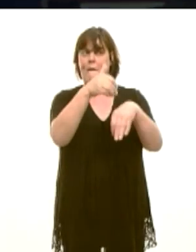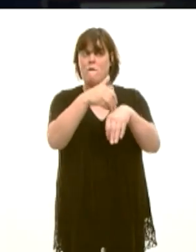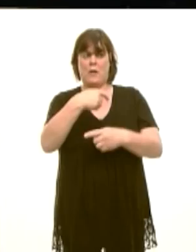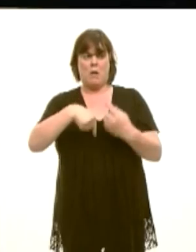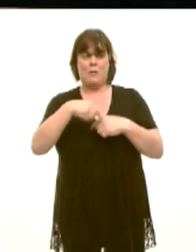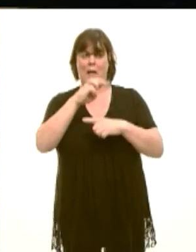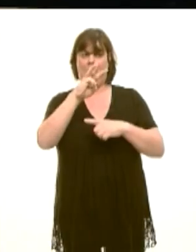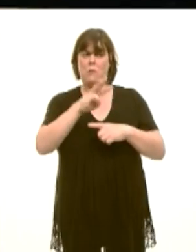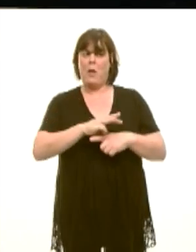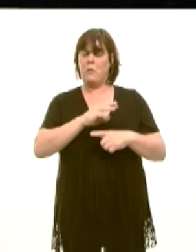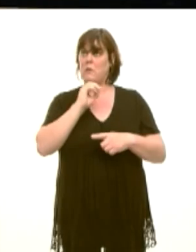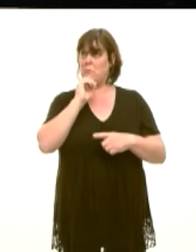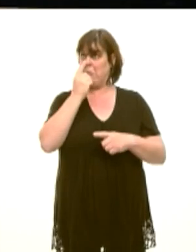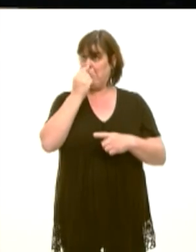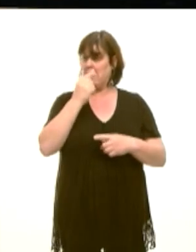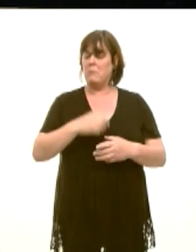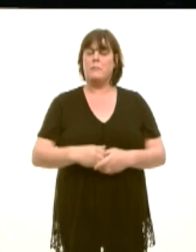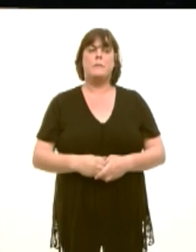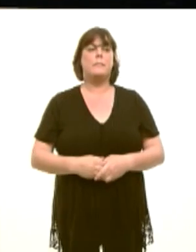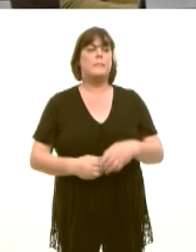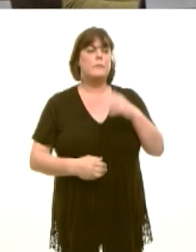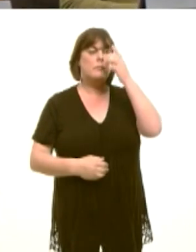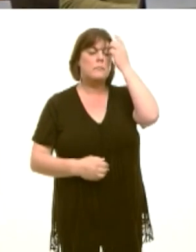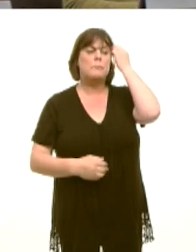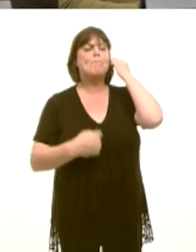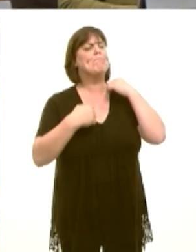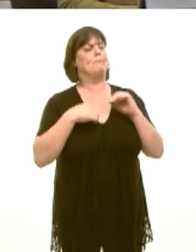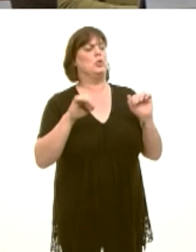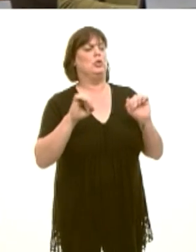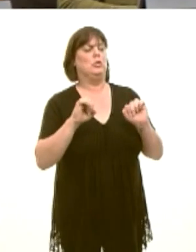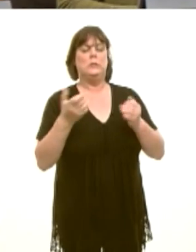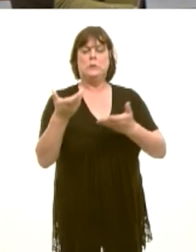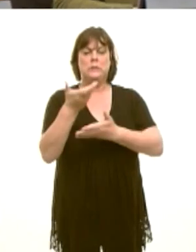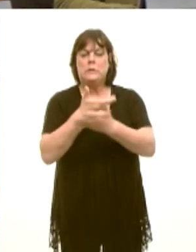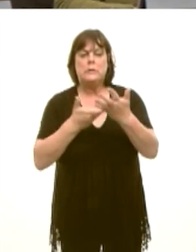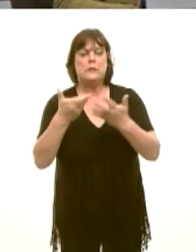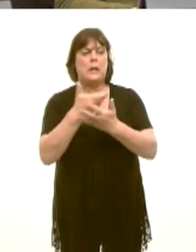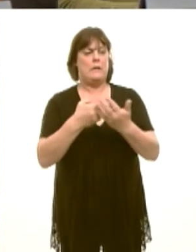Carwyn Jones: I havenít had any discussions in relation to this, but we know that the